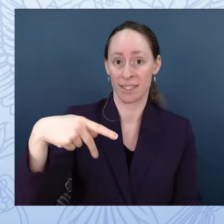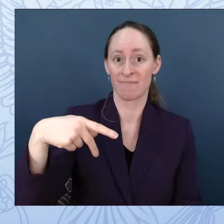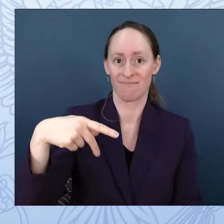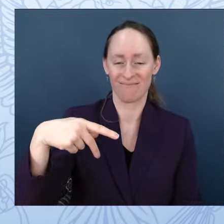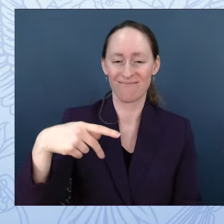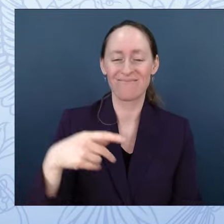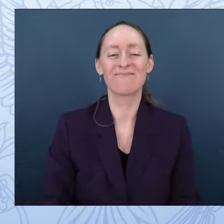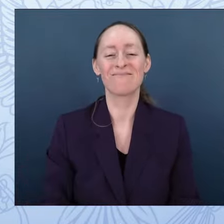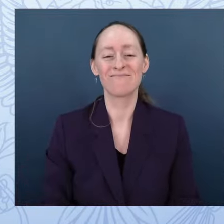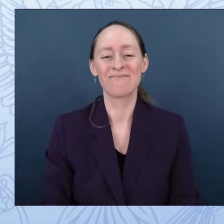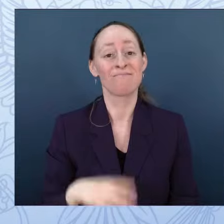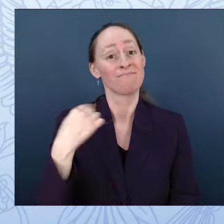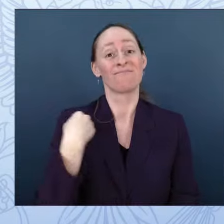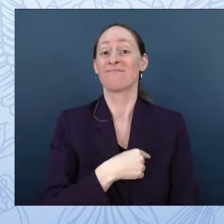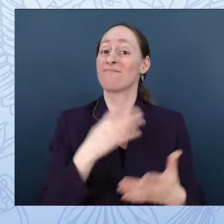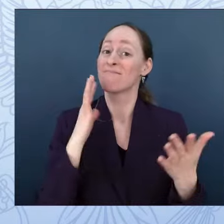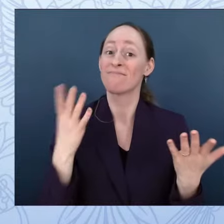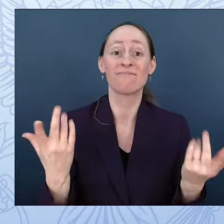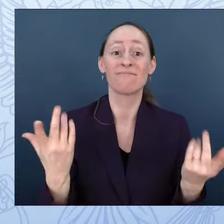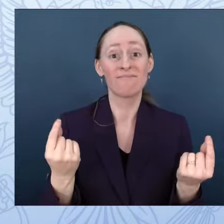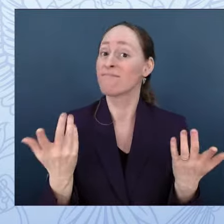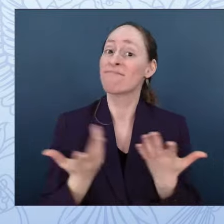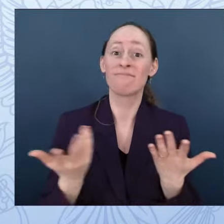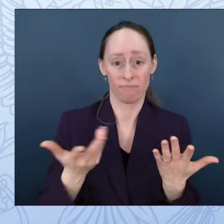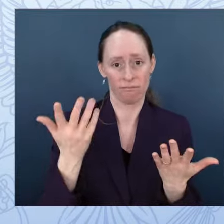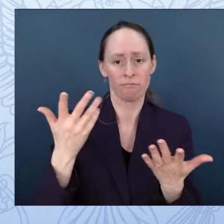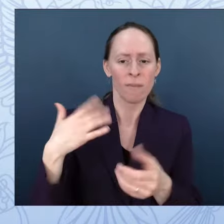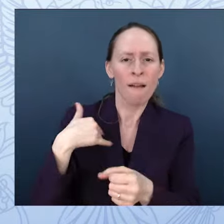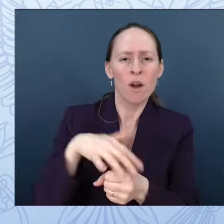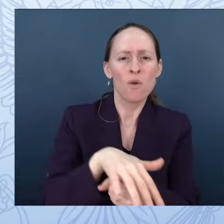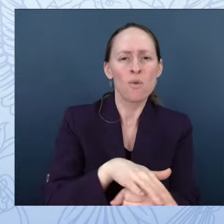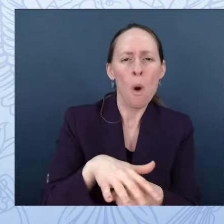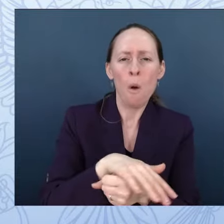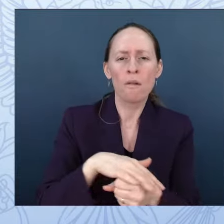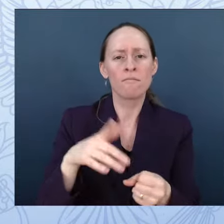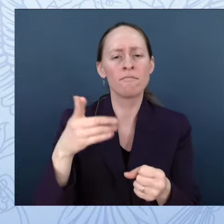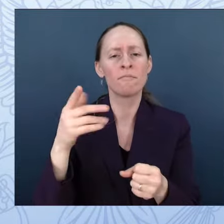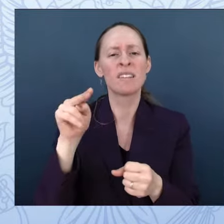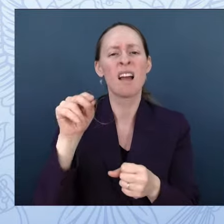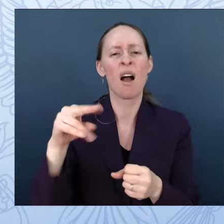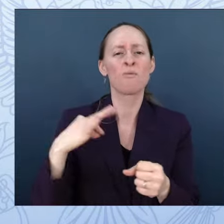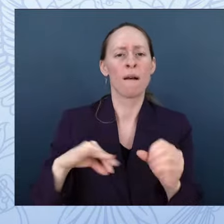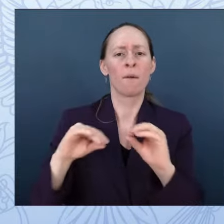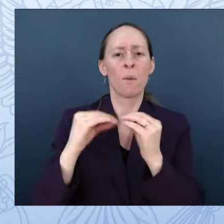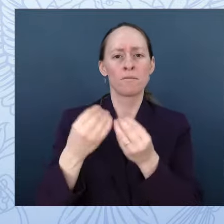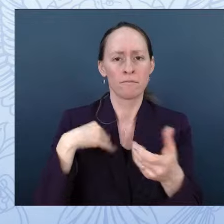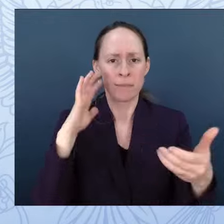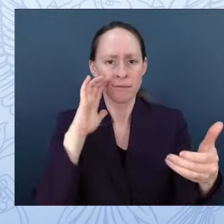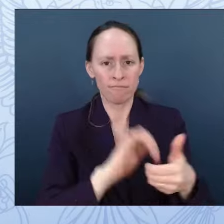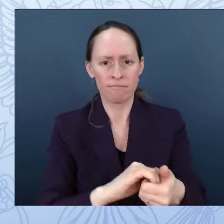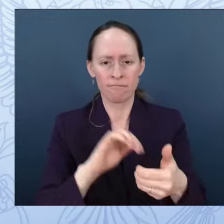They've been there on the ground for decades in close partnership with their neighbors and friends,